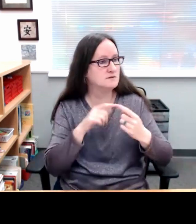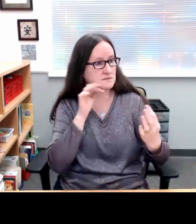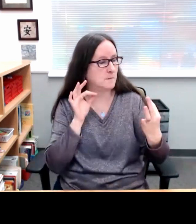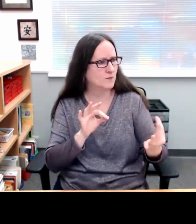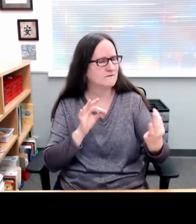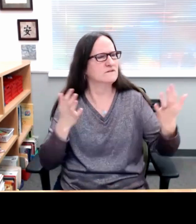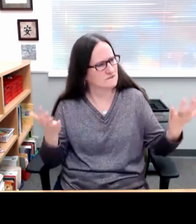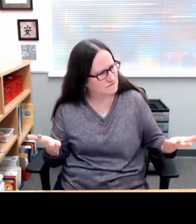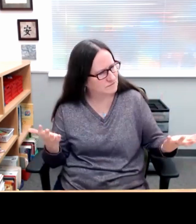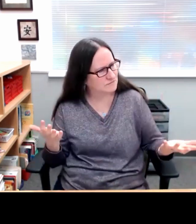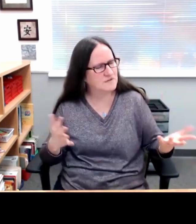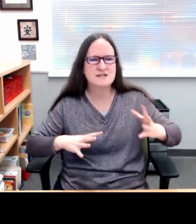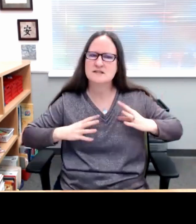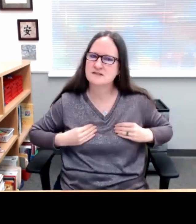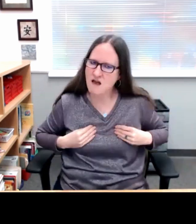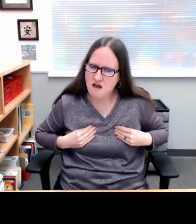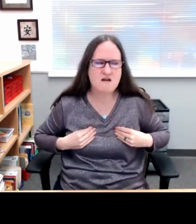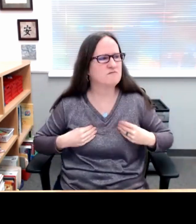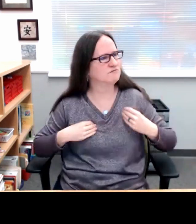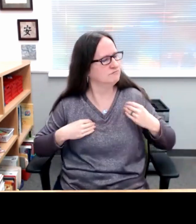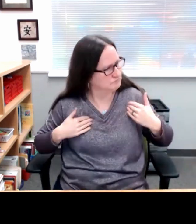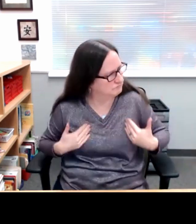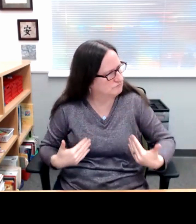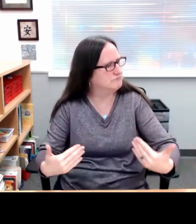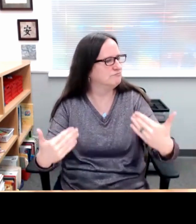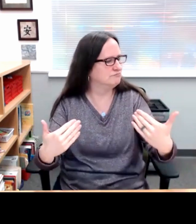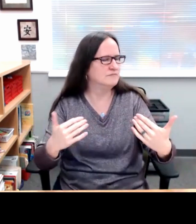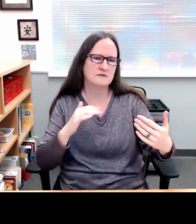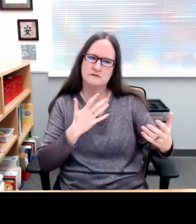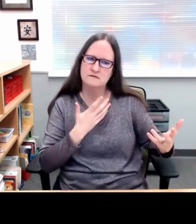know that life isn't always perfect. Relationships aren't always perfect.